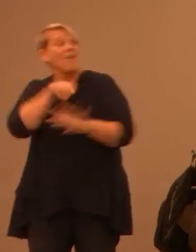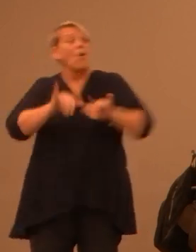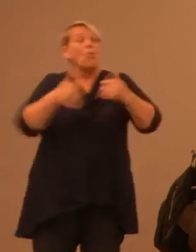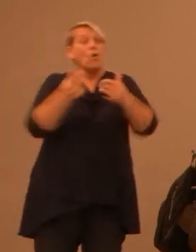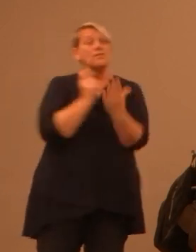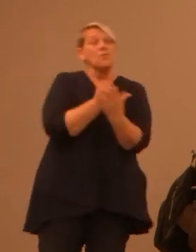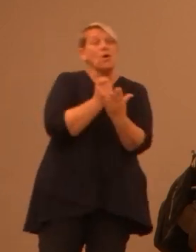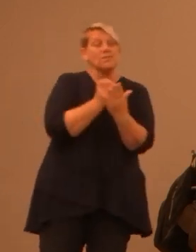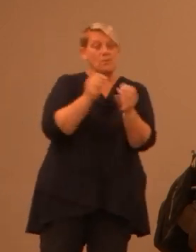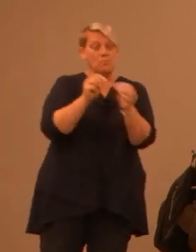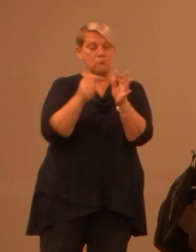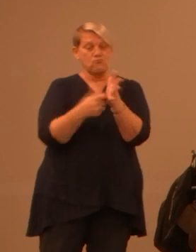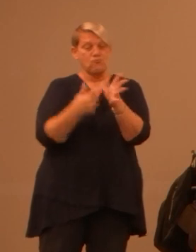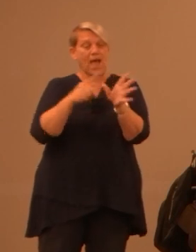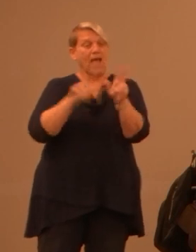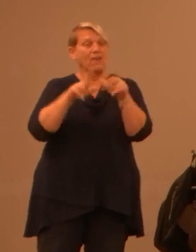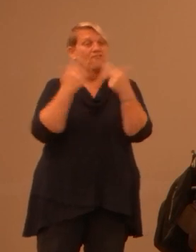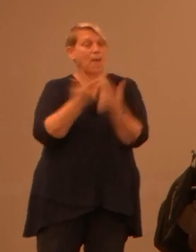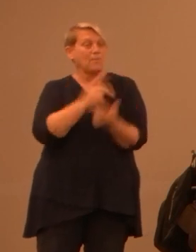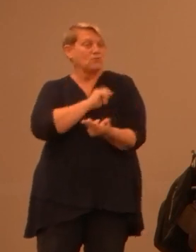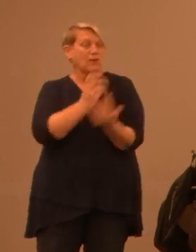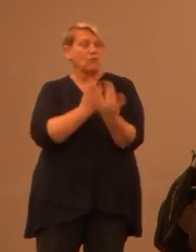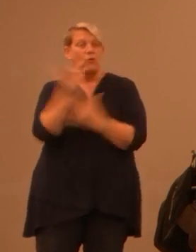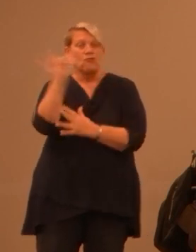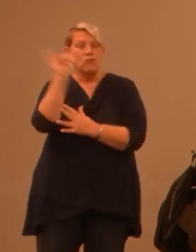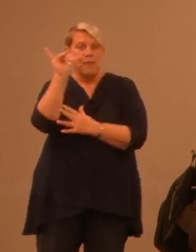the Bray Family Trust through the Fremantle Foundation, and the